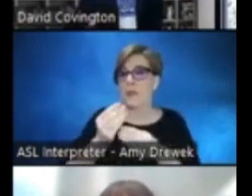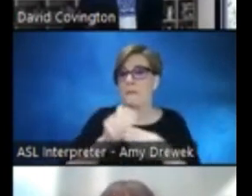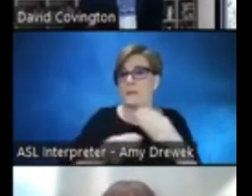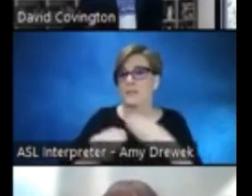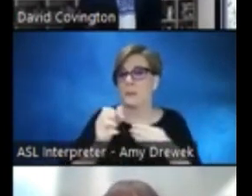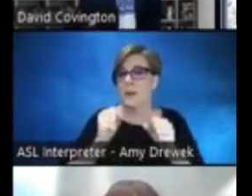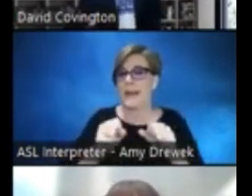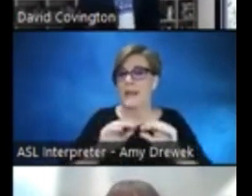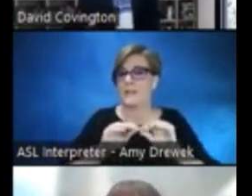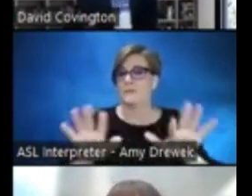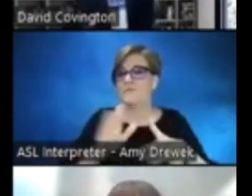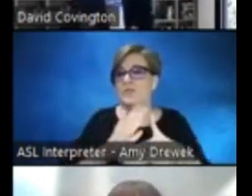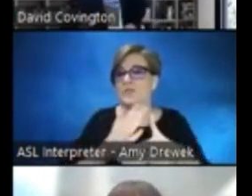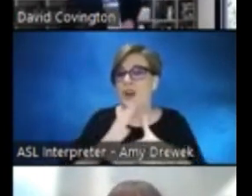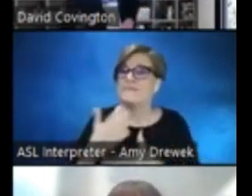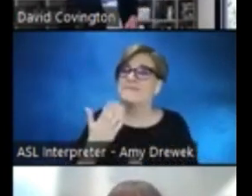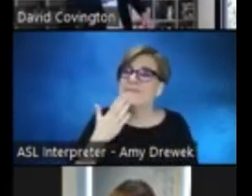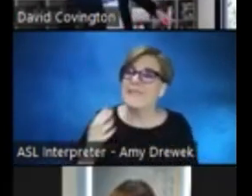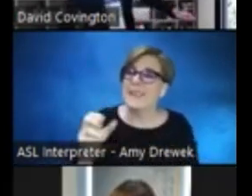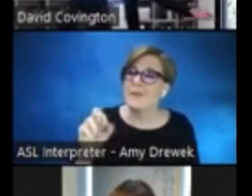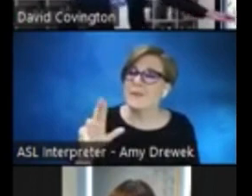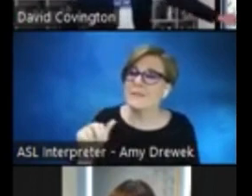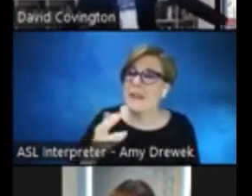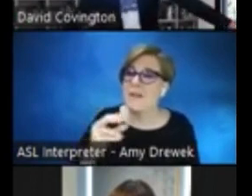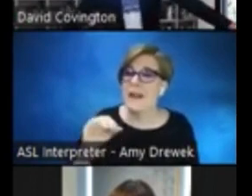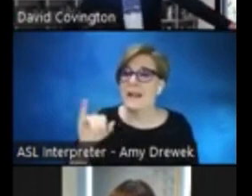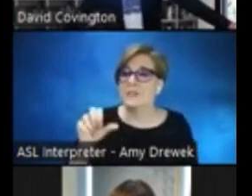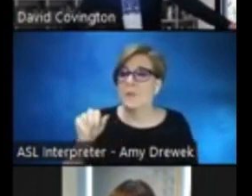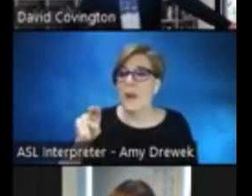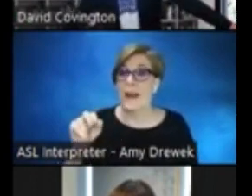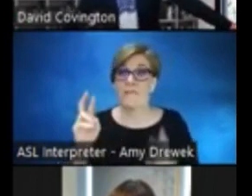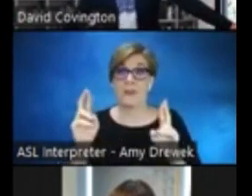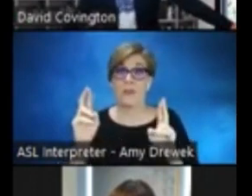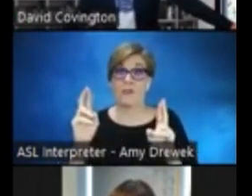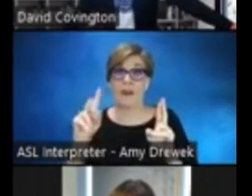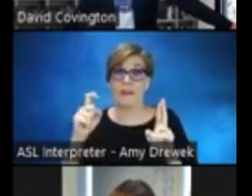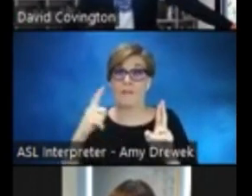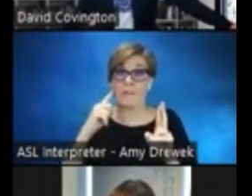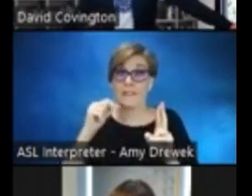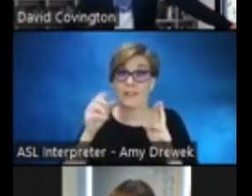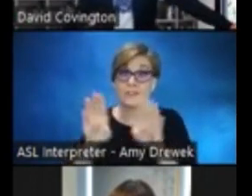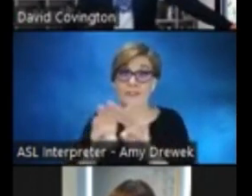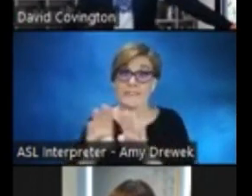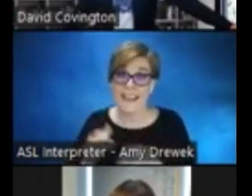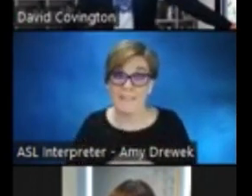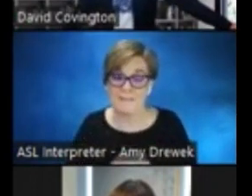GREAT. THANK YOU. FINGERS CROSSED. WE WILL TAKE A STEP AT A TIME HERE.